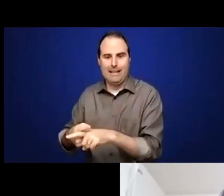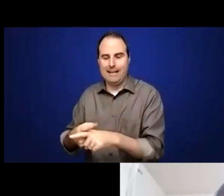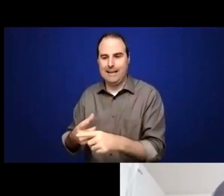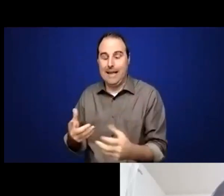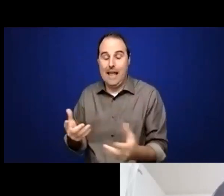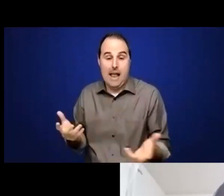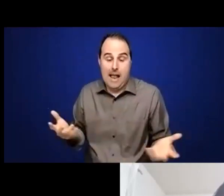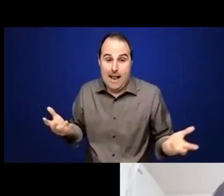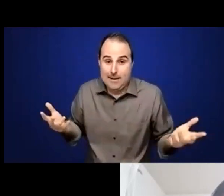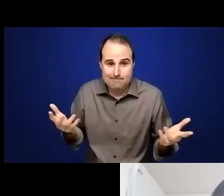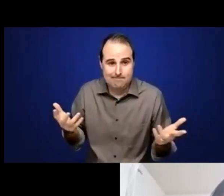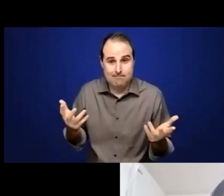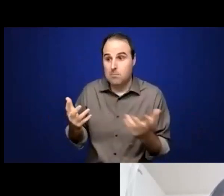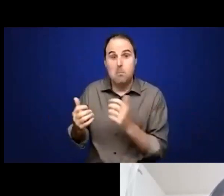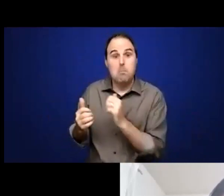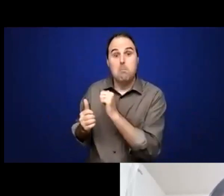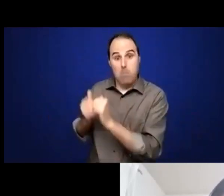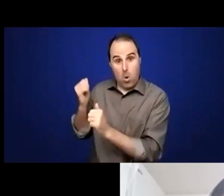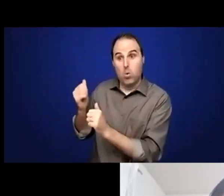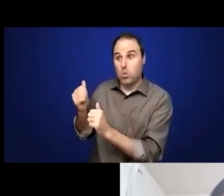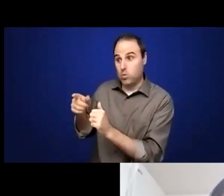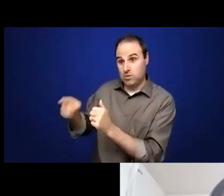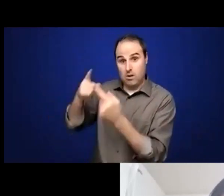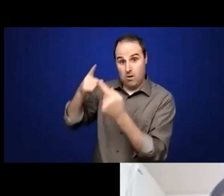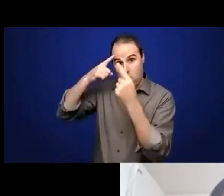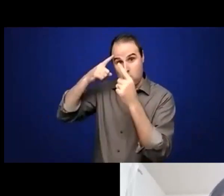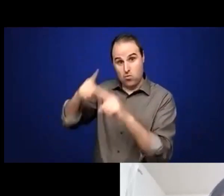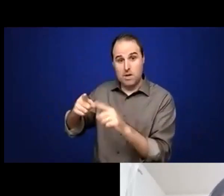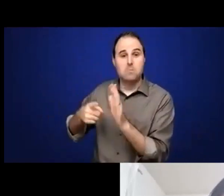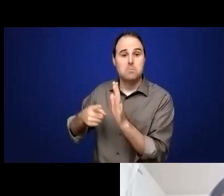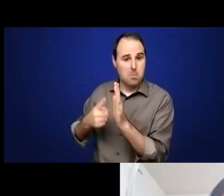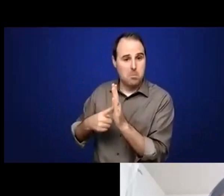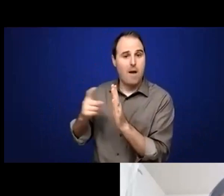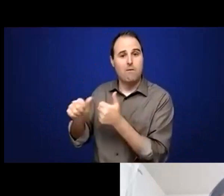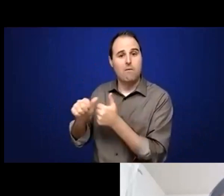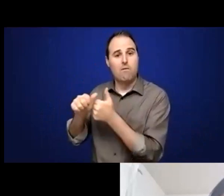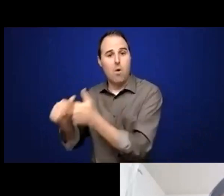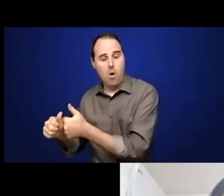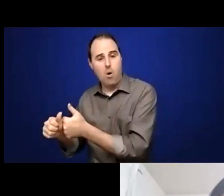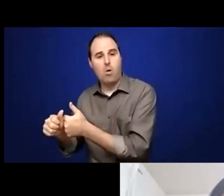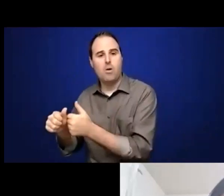but know that there's going to be different ways to approach it. So maybe that changes things.